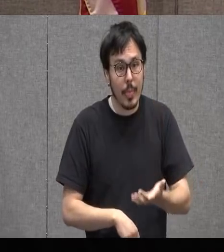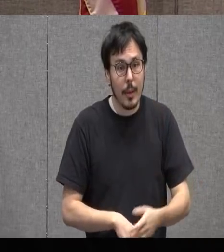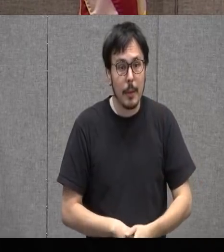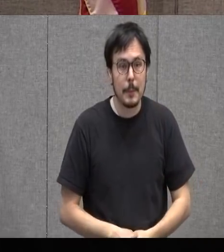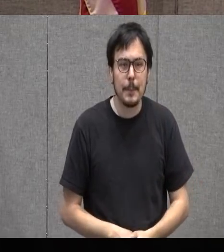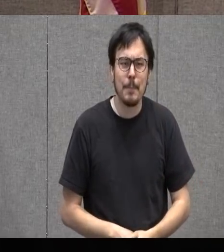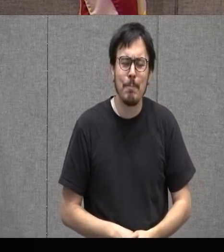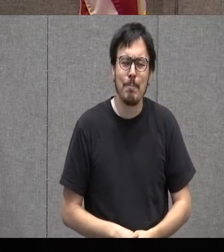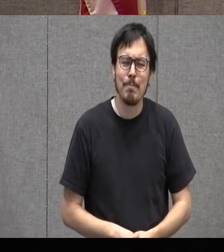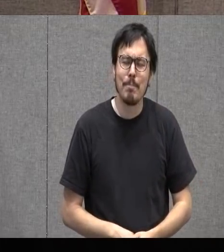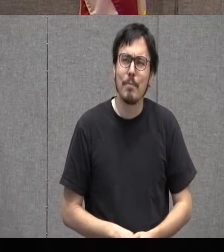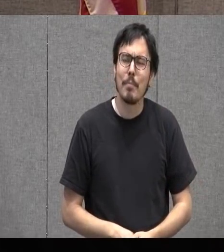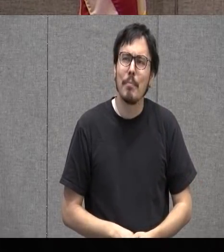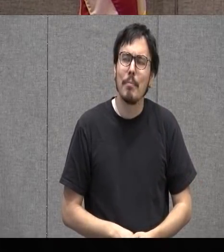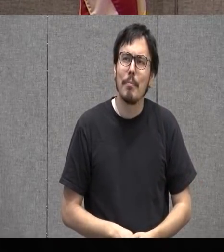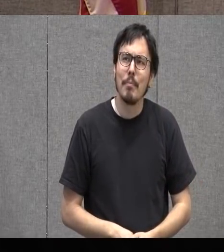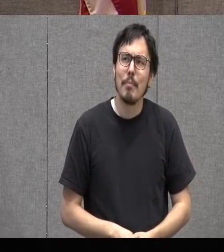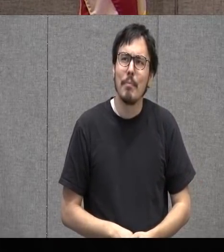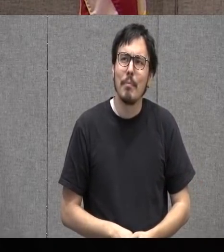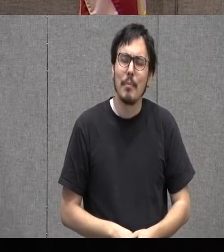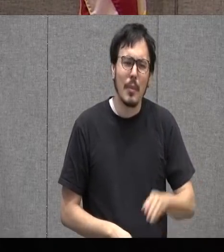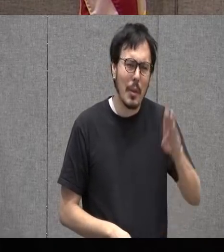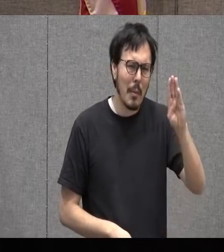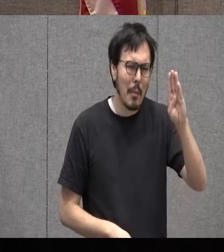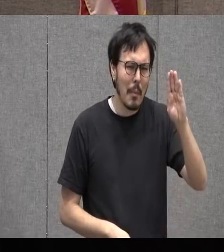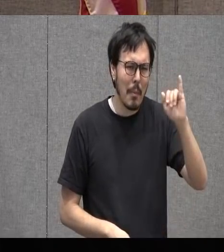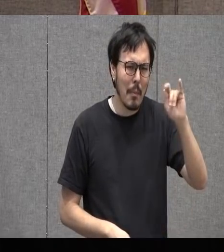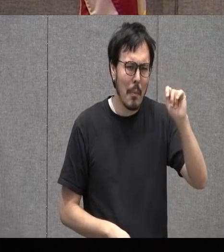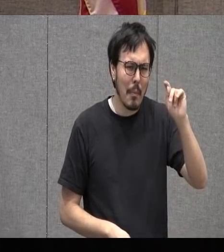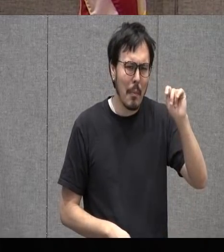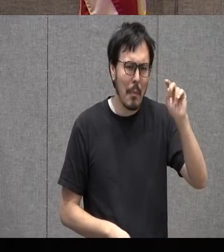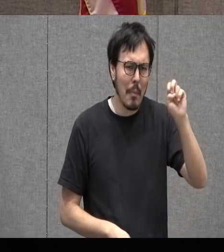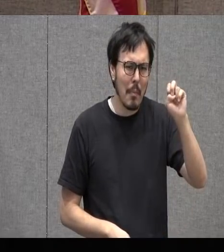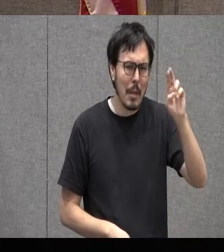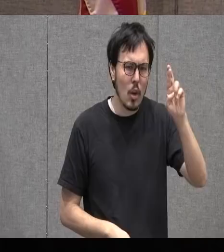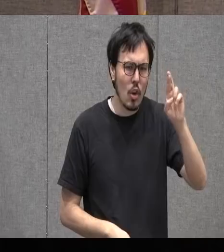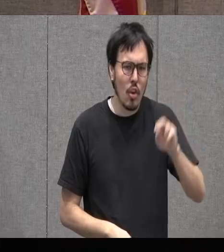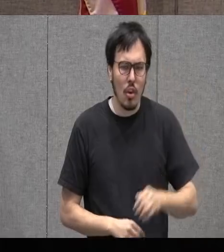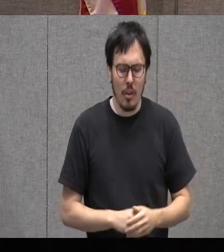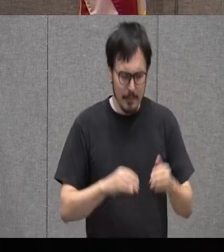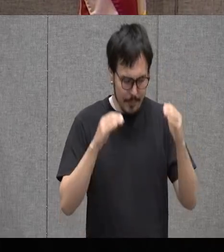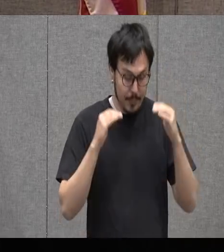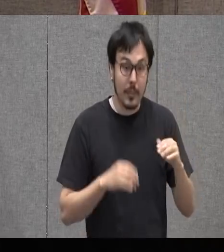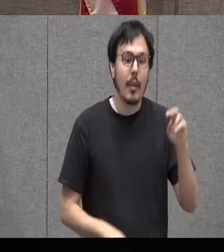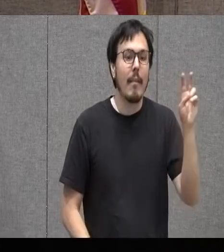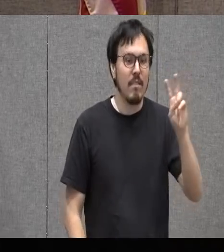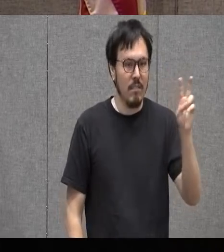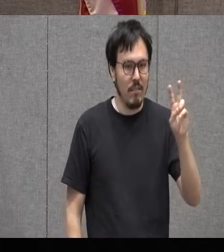It's also a little, a little bitter. And then I have some vinegar in this bottle.